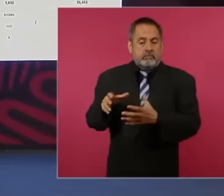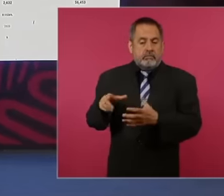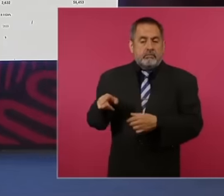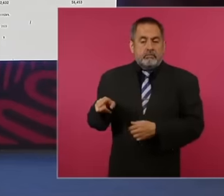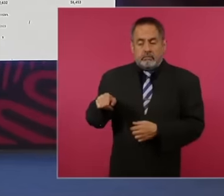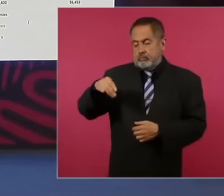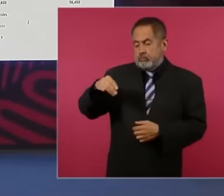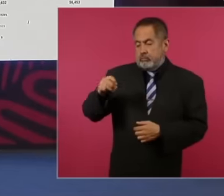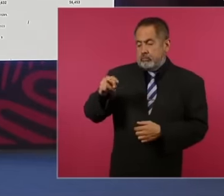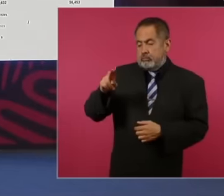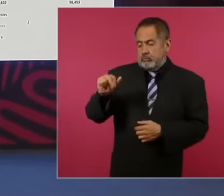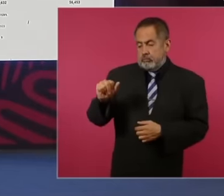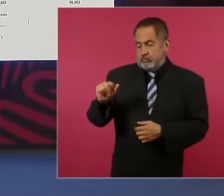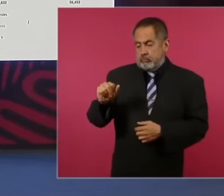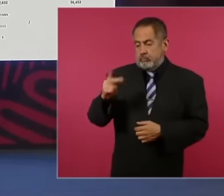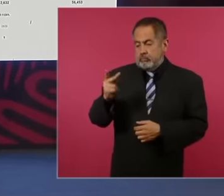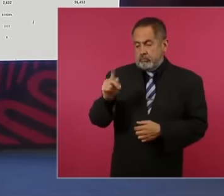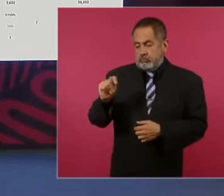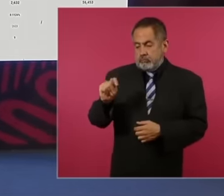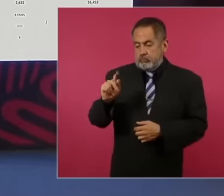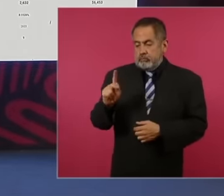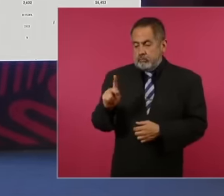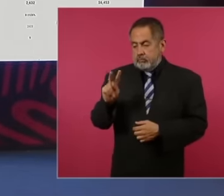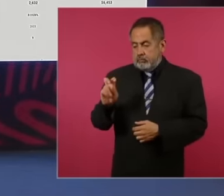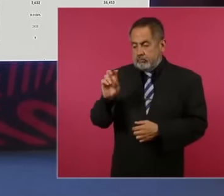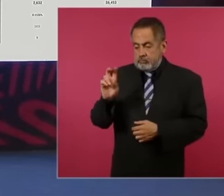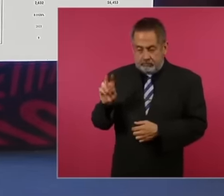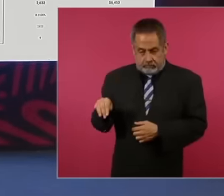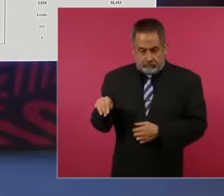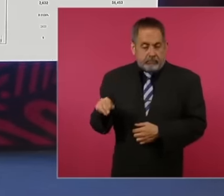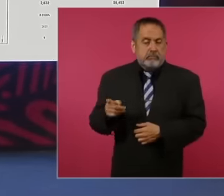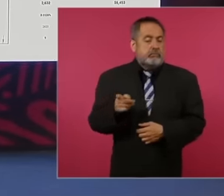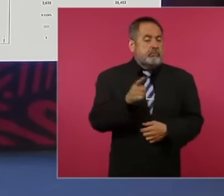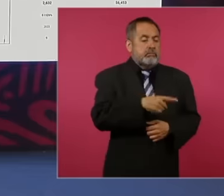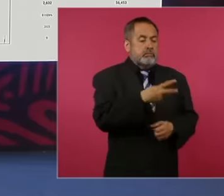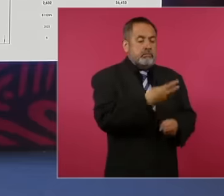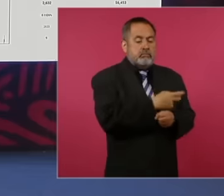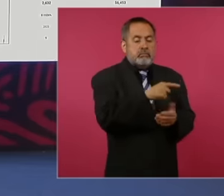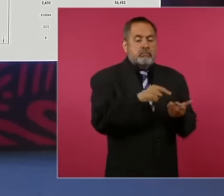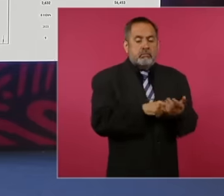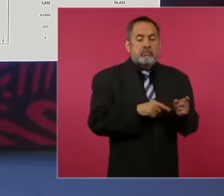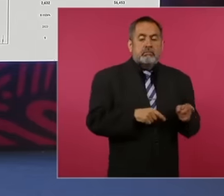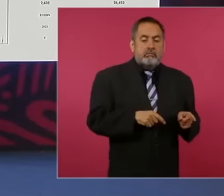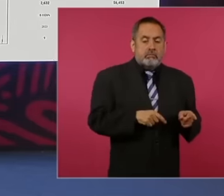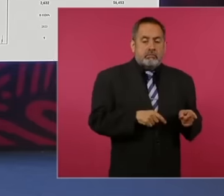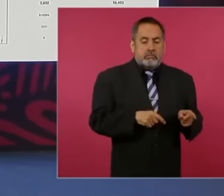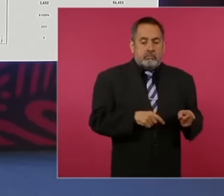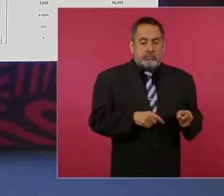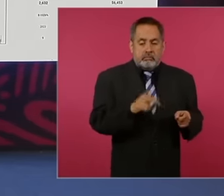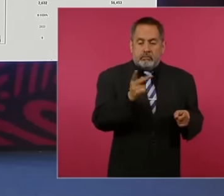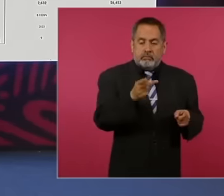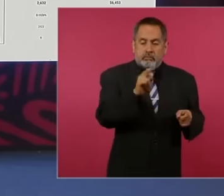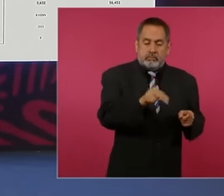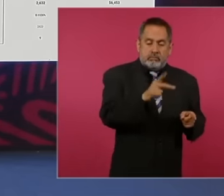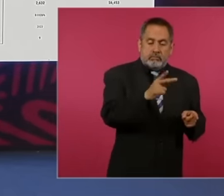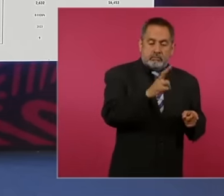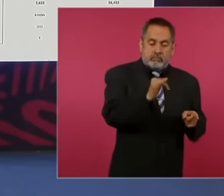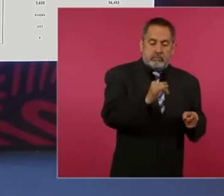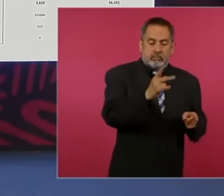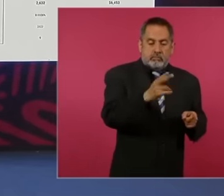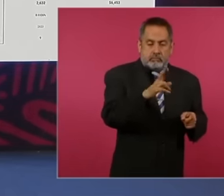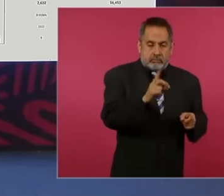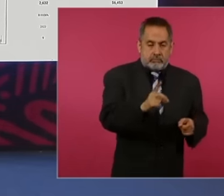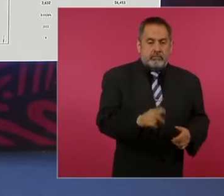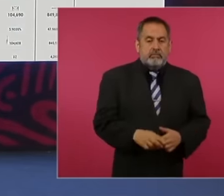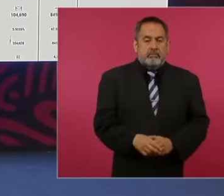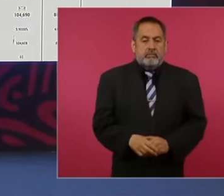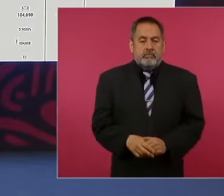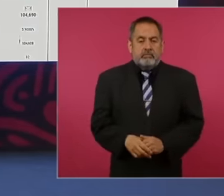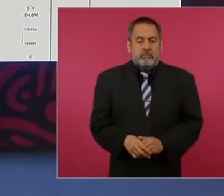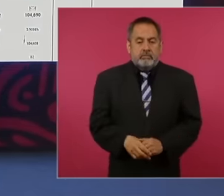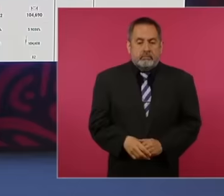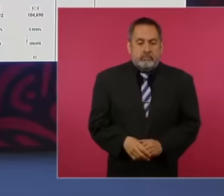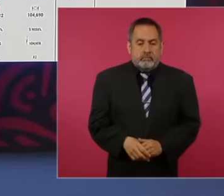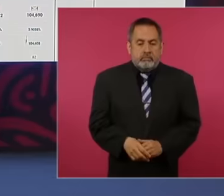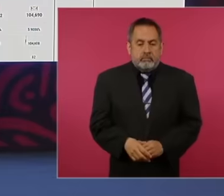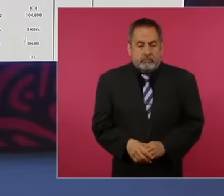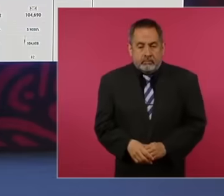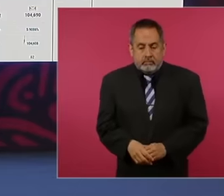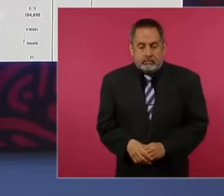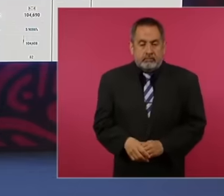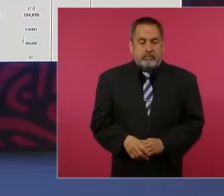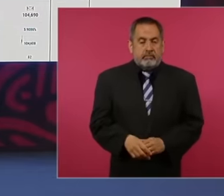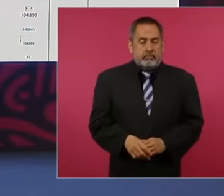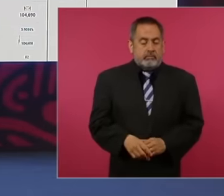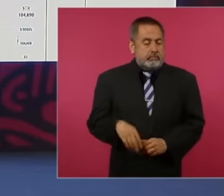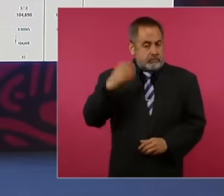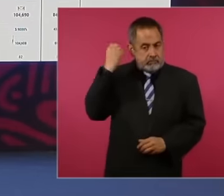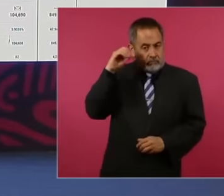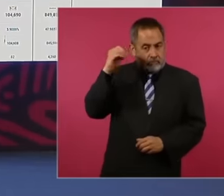Pet green according to the prep and first minority pan pri PRD the case of Oaxaca